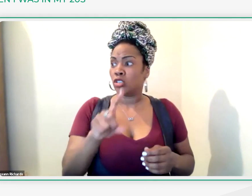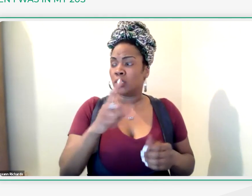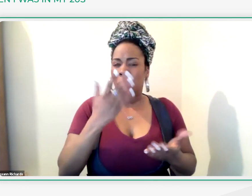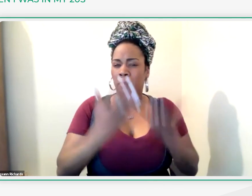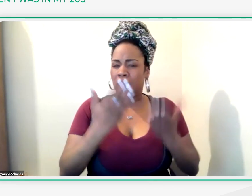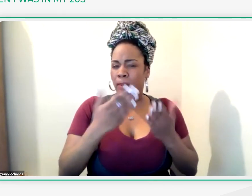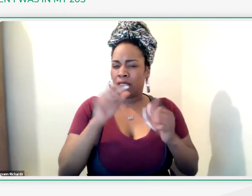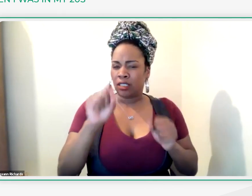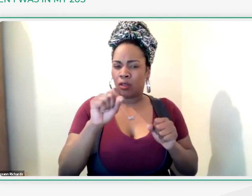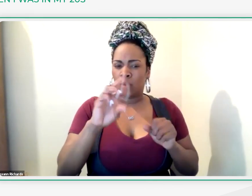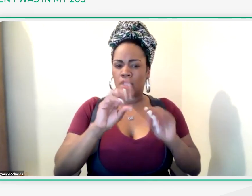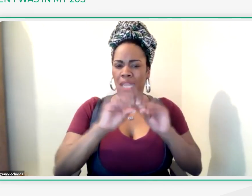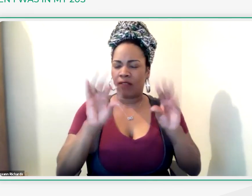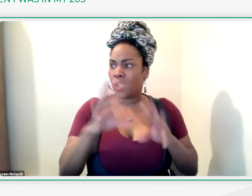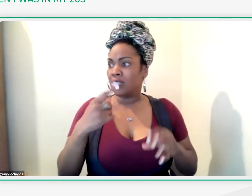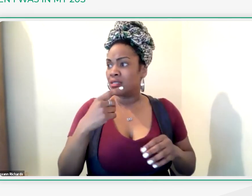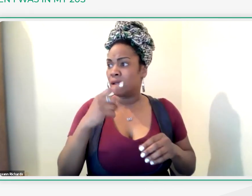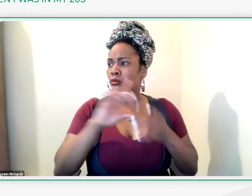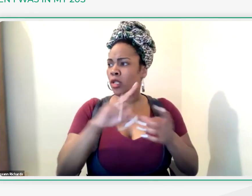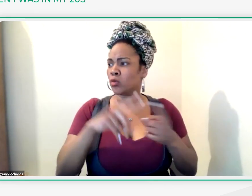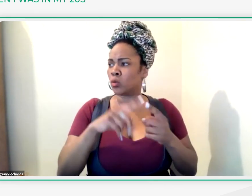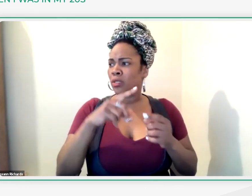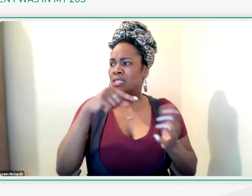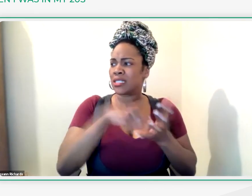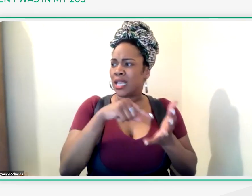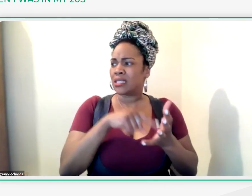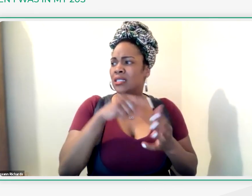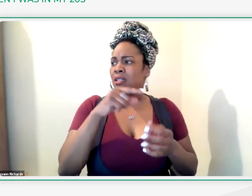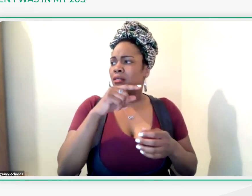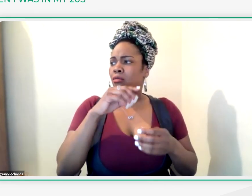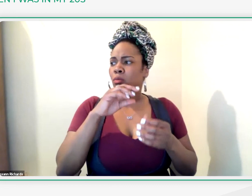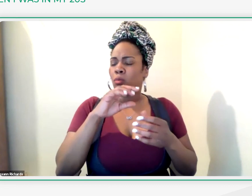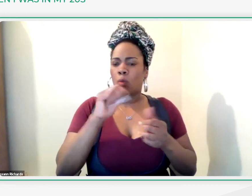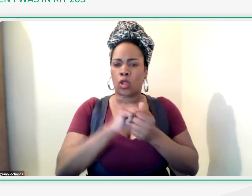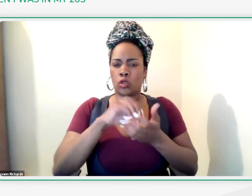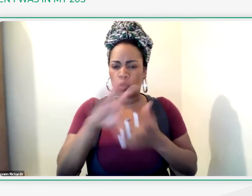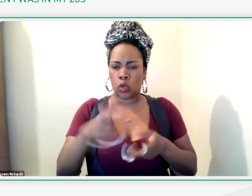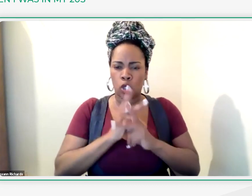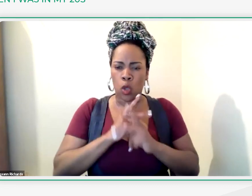Okay, the person who asked the question, maybe you could clarify?